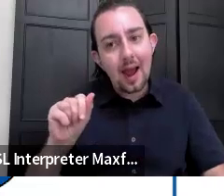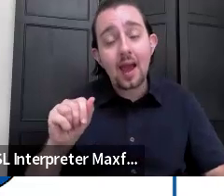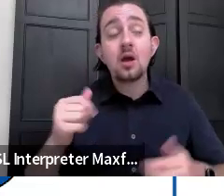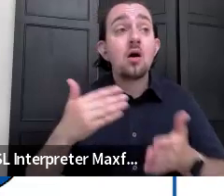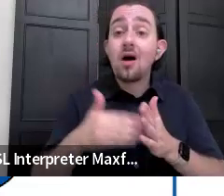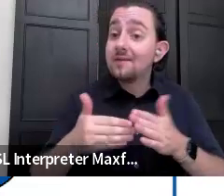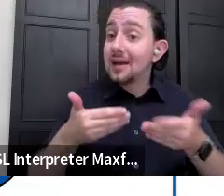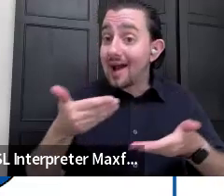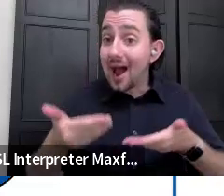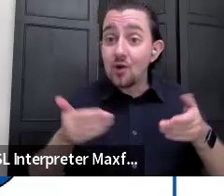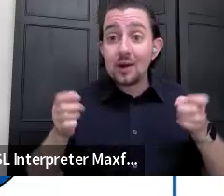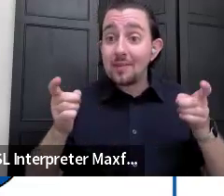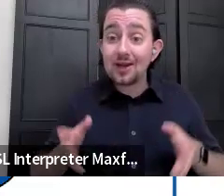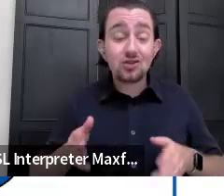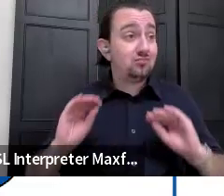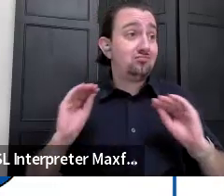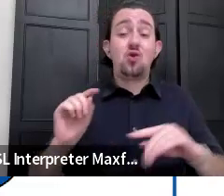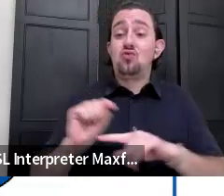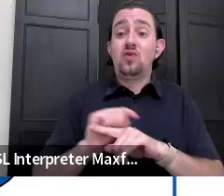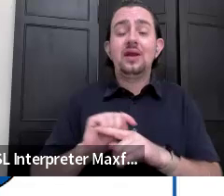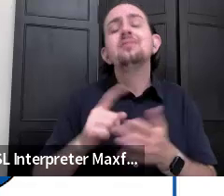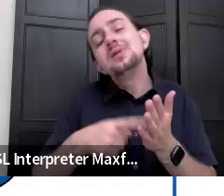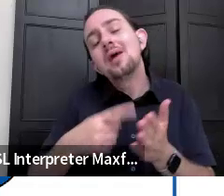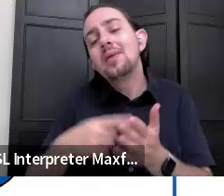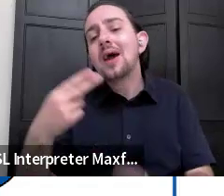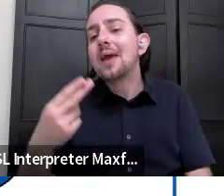Sometimes HR professionals are trained. Sometimes they are not.